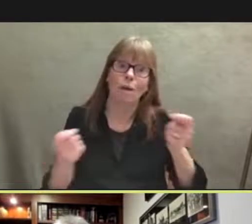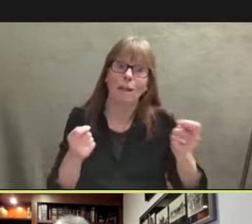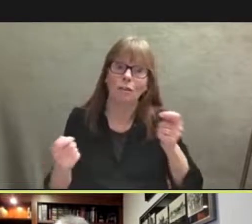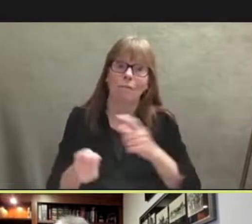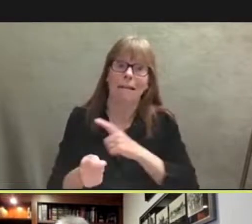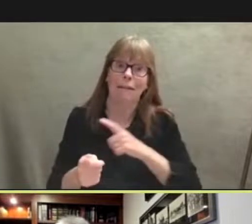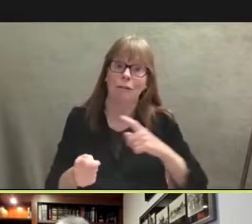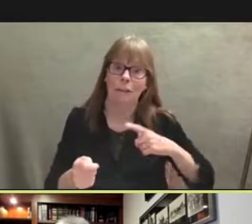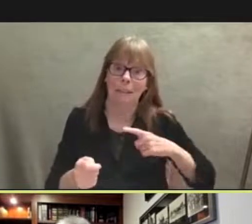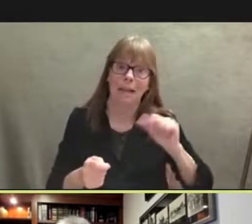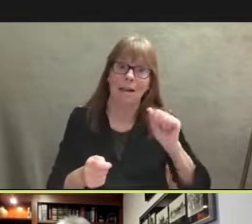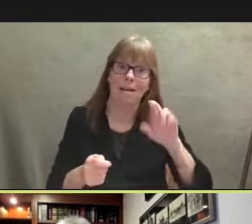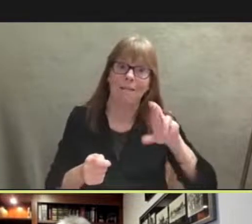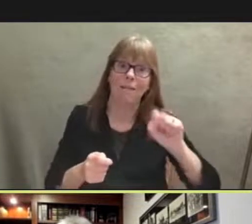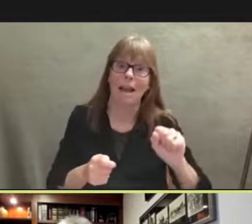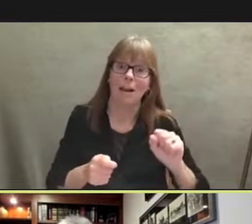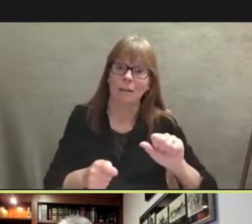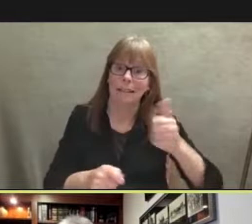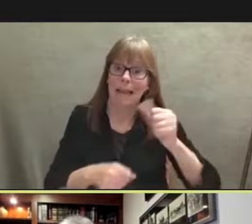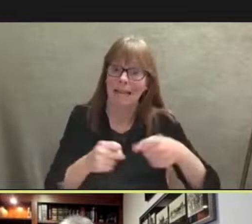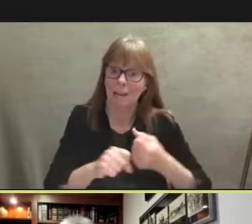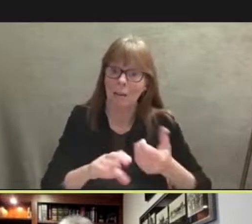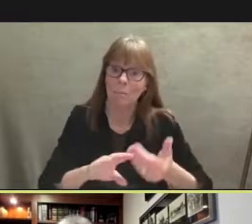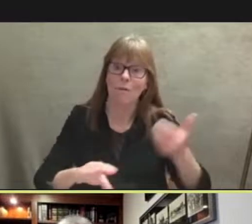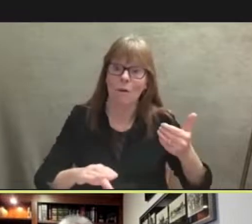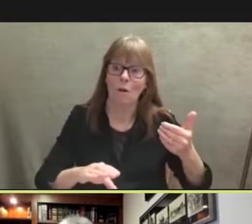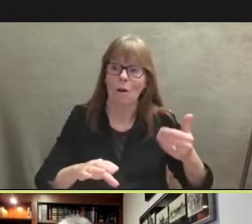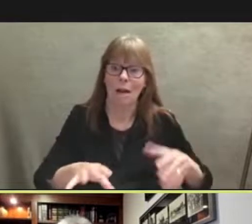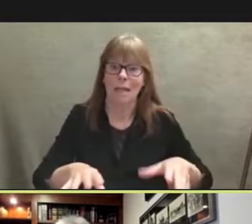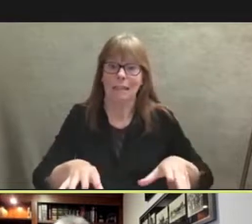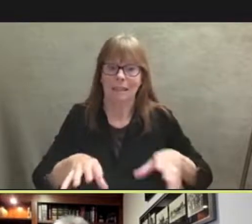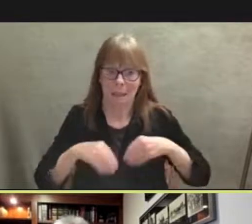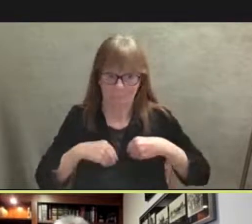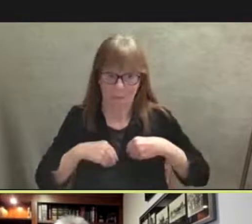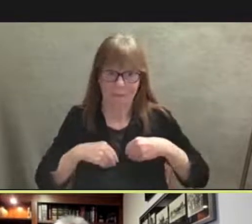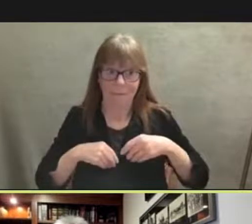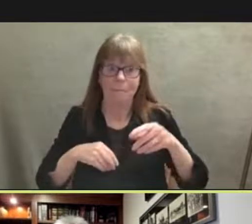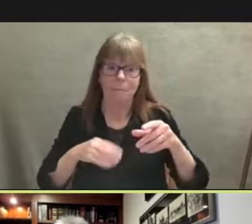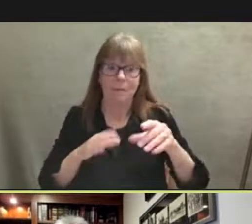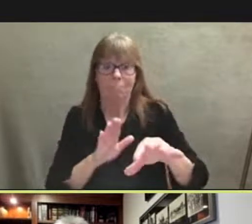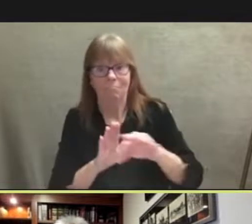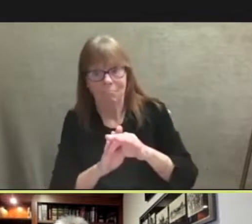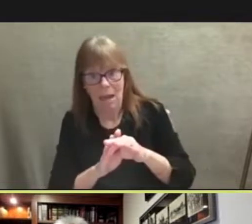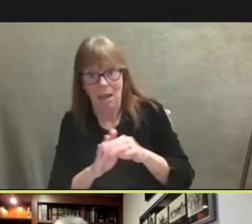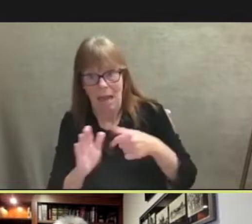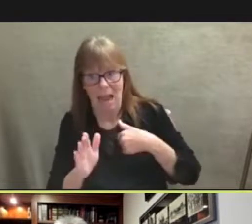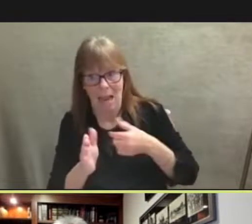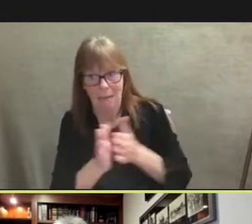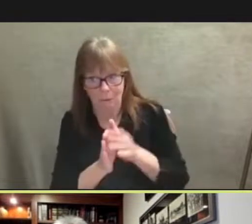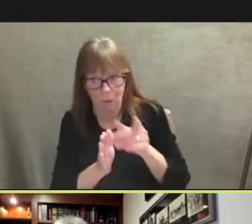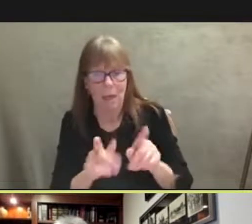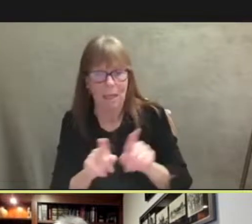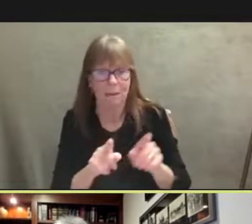for approximately 10 years prior to accepting my ask to serve as our executive director.